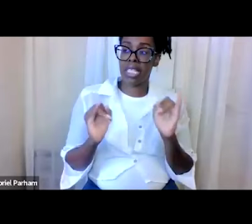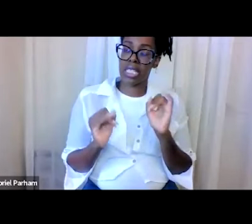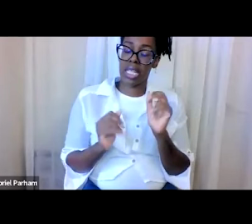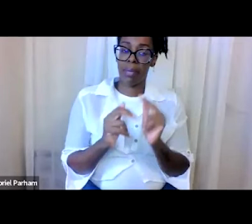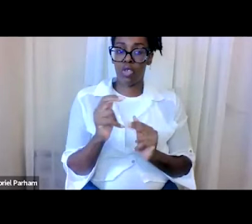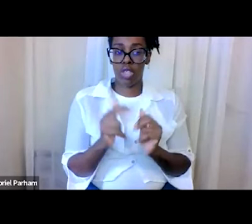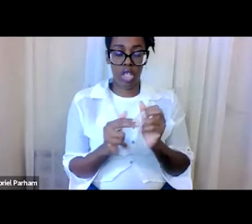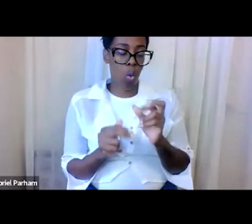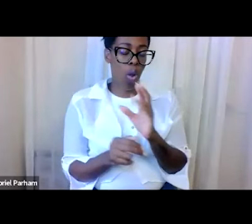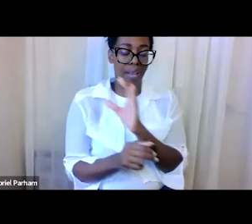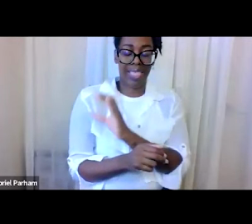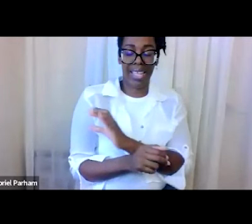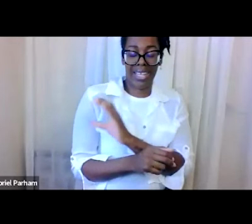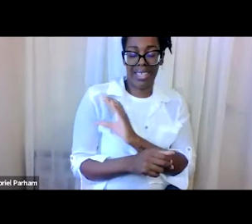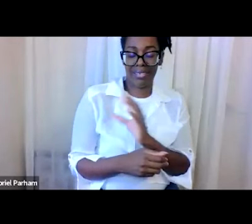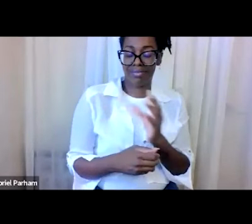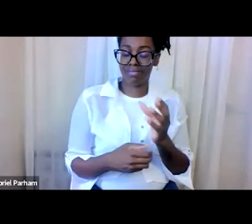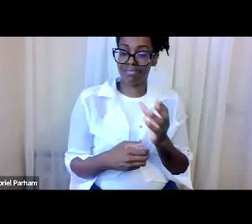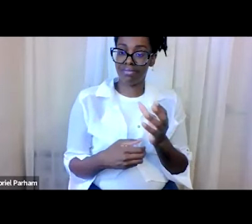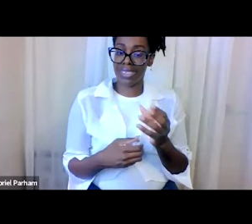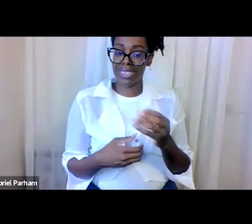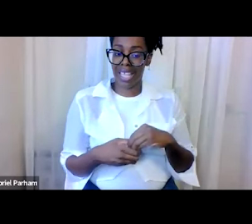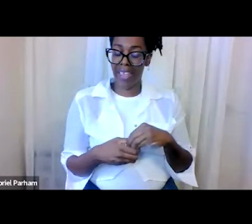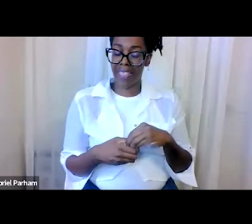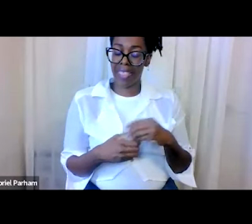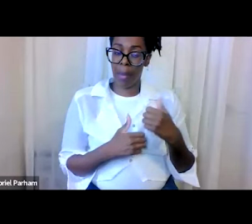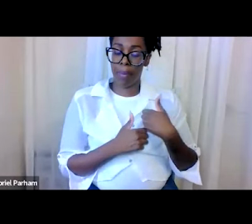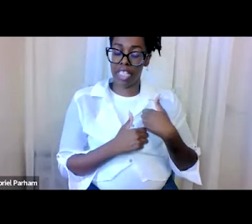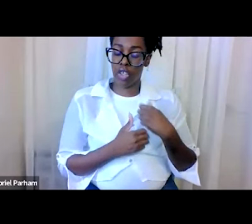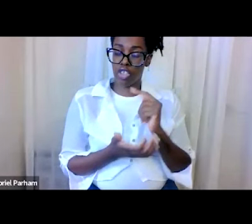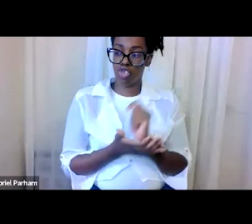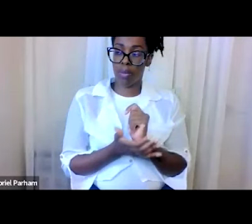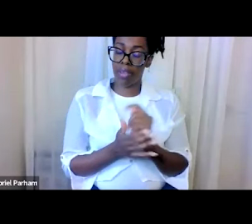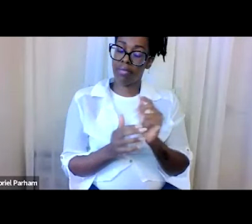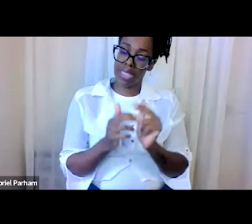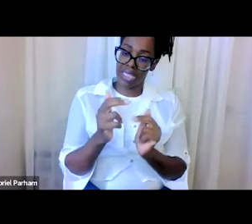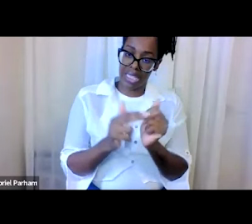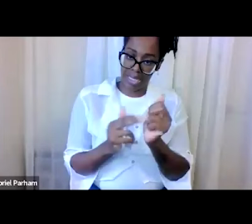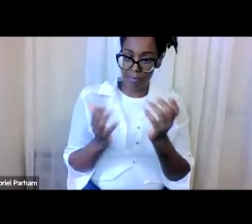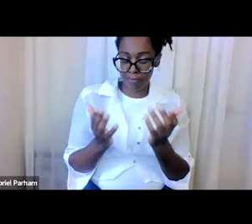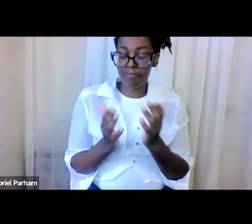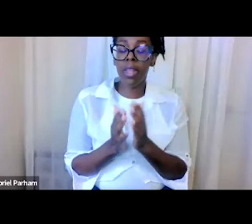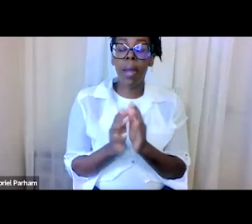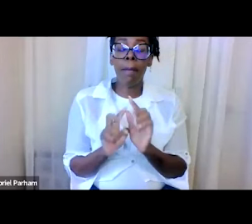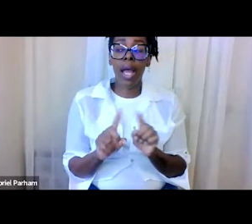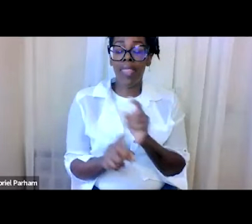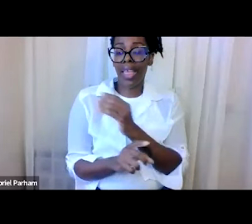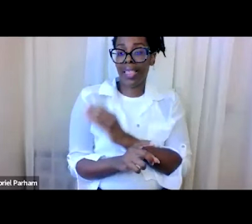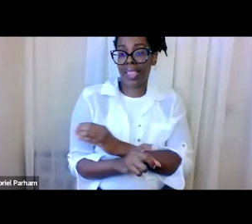an independent clinic within this context of the system of a military treatment facility or otherwise. And those clinics are the spaces